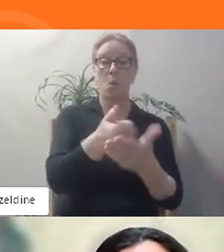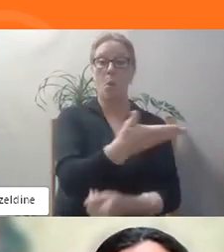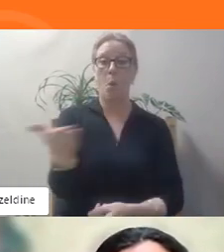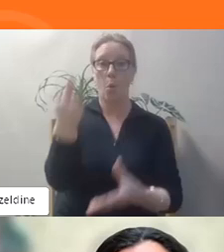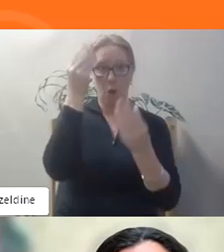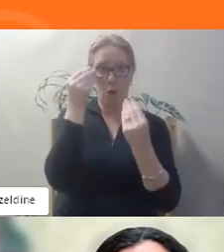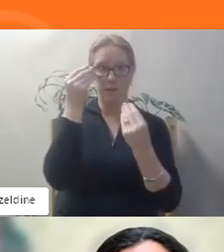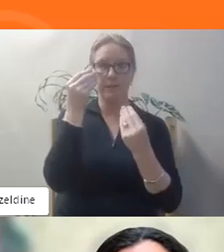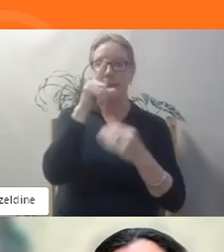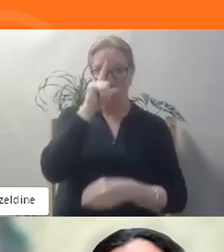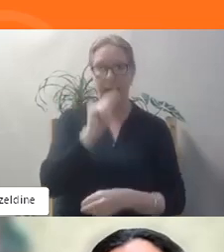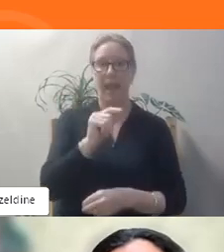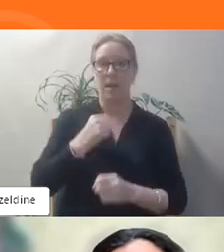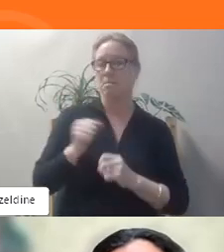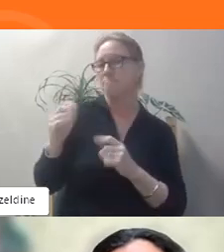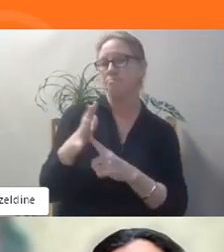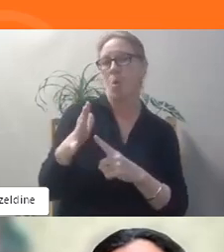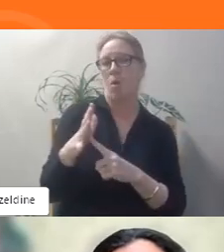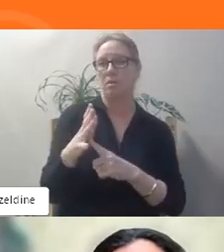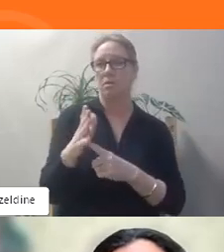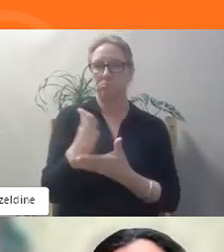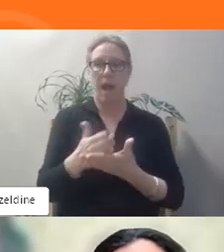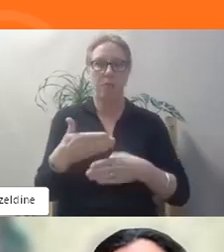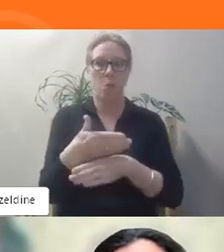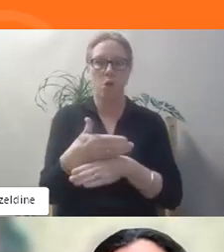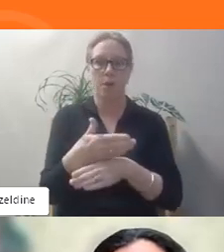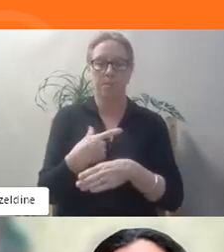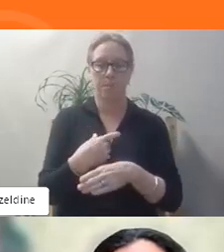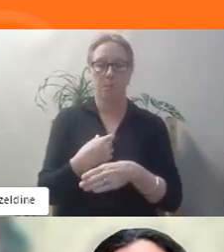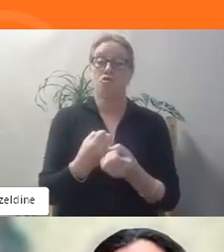is a really important part of our work. We are often sowers of seeds